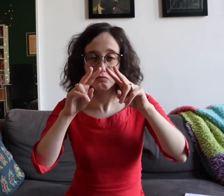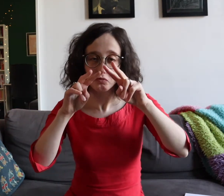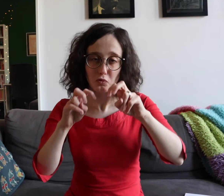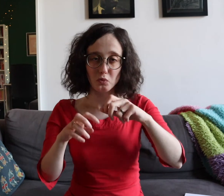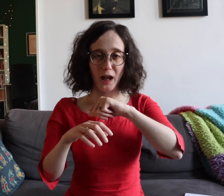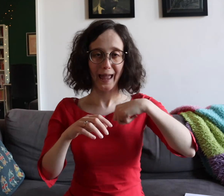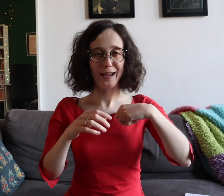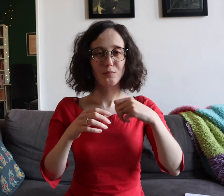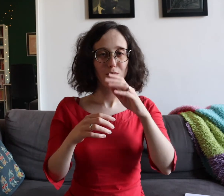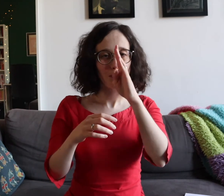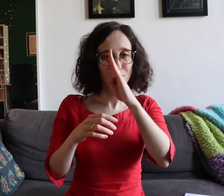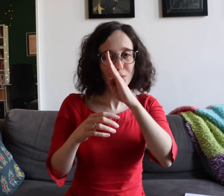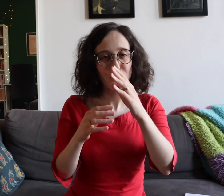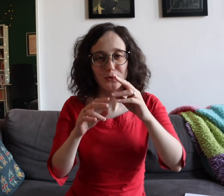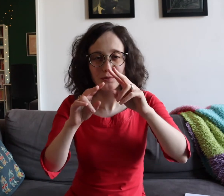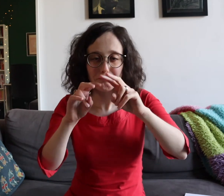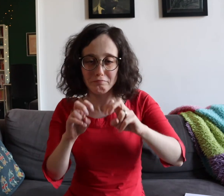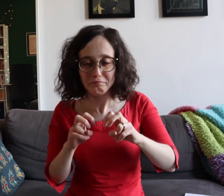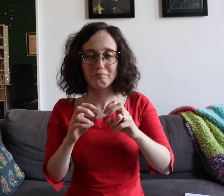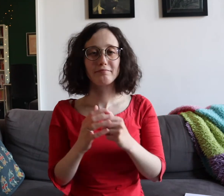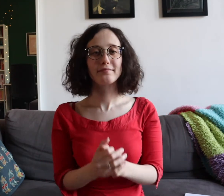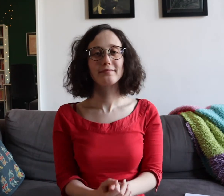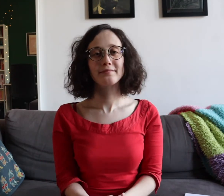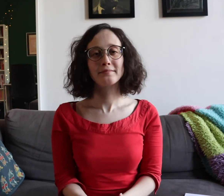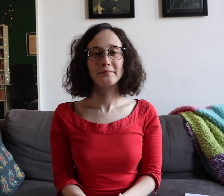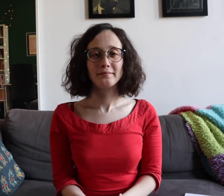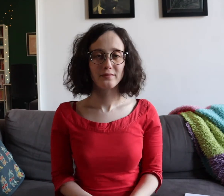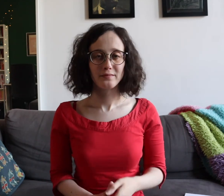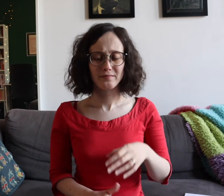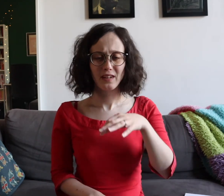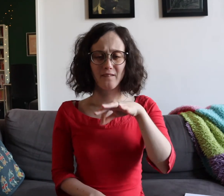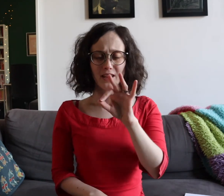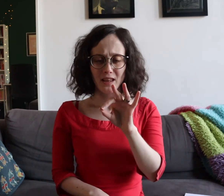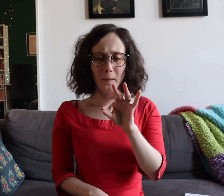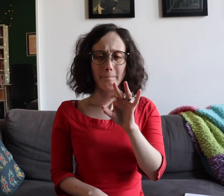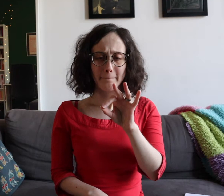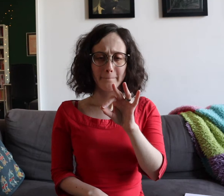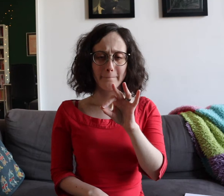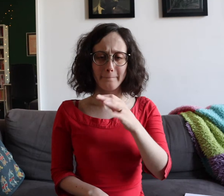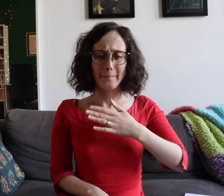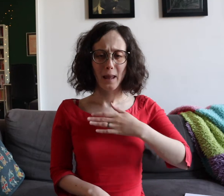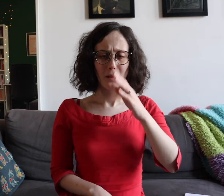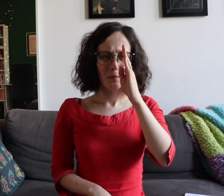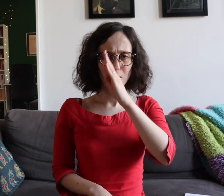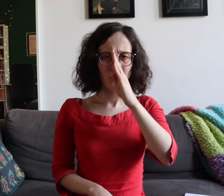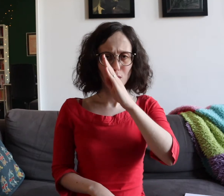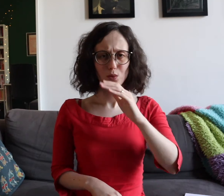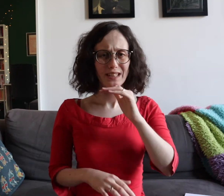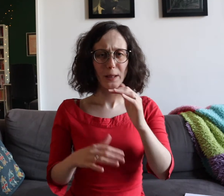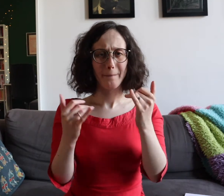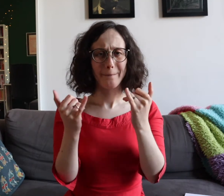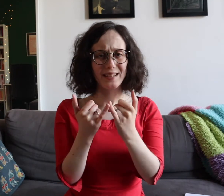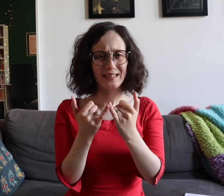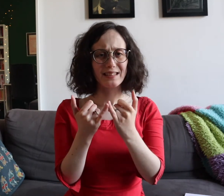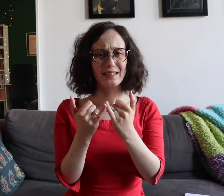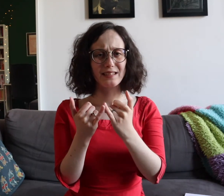She examines her own blood and finds that it doesn't match